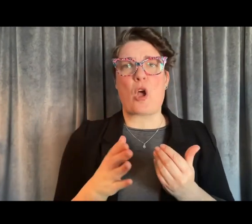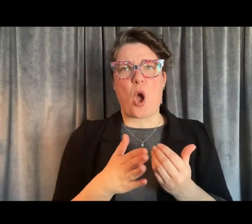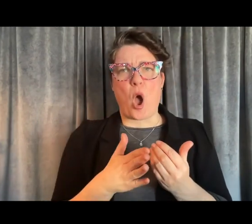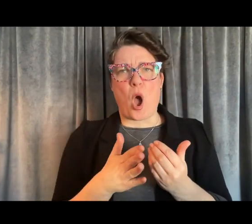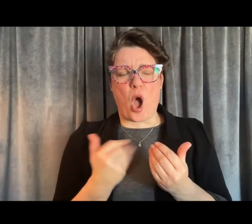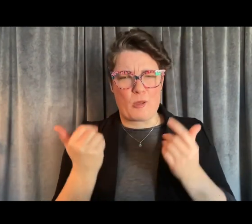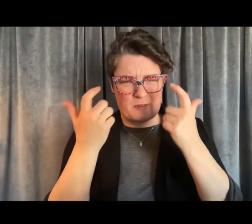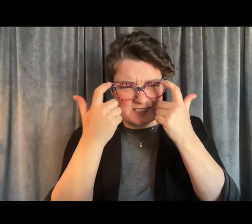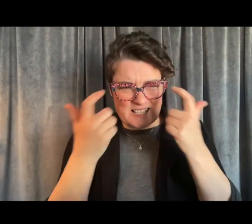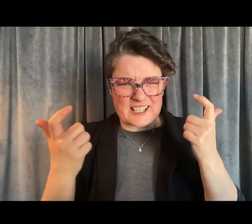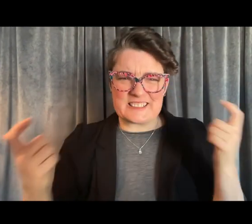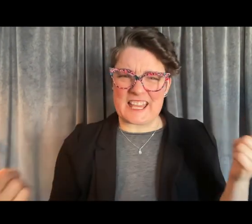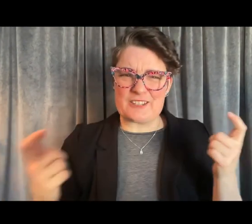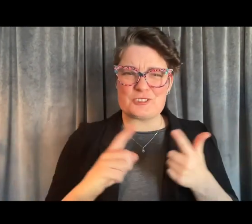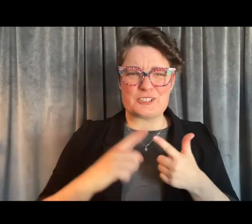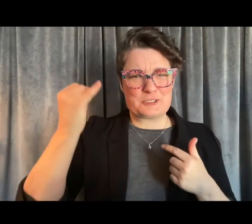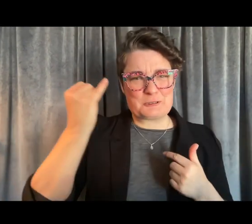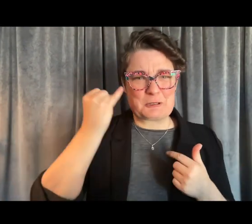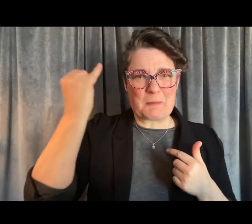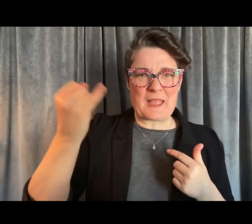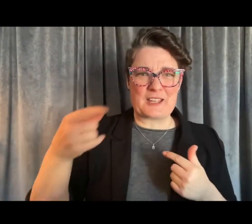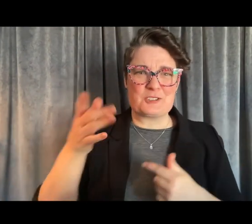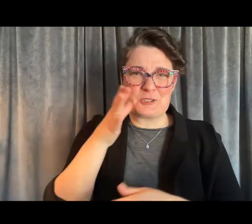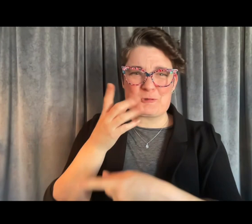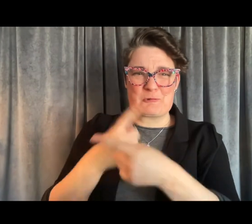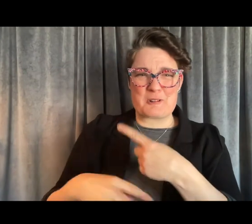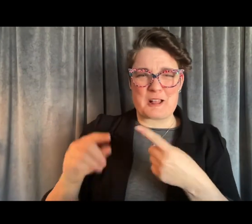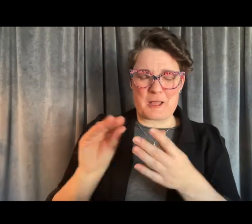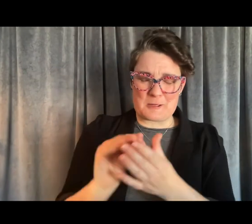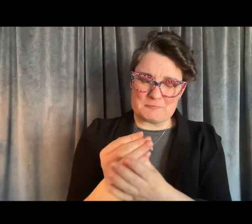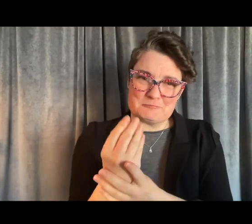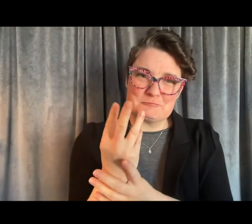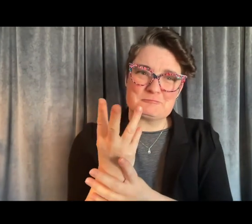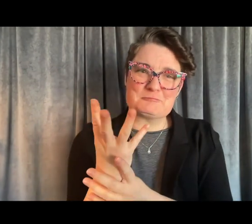It is almost audacious to imagine their forthcoming brightness."